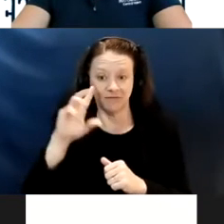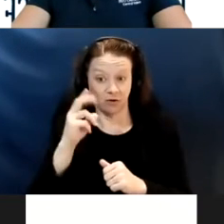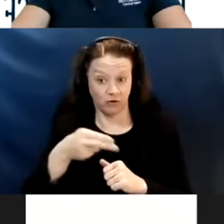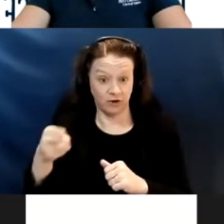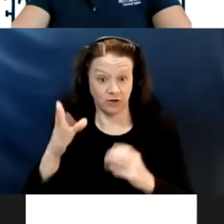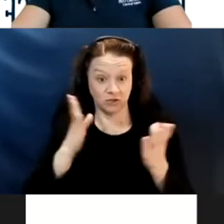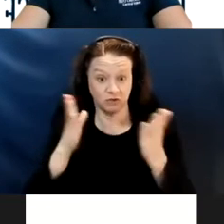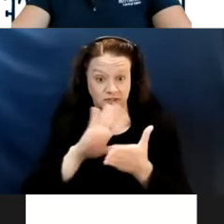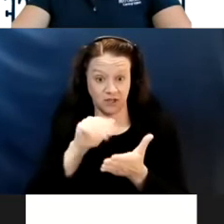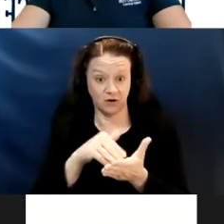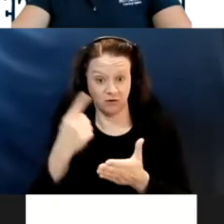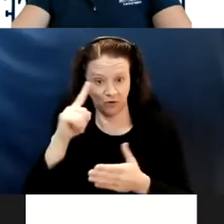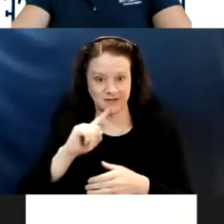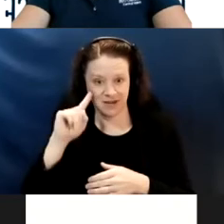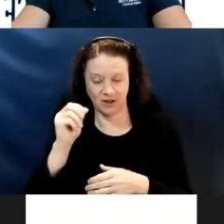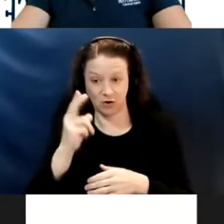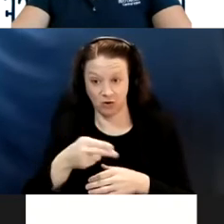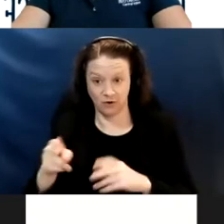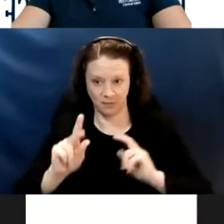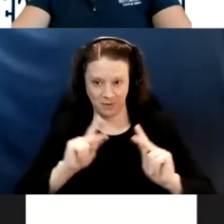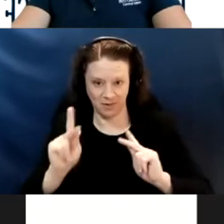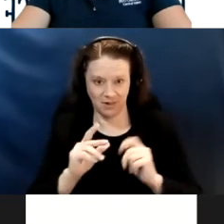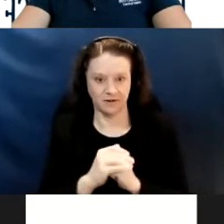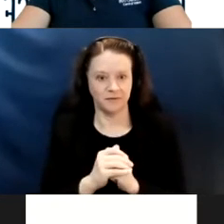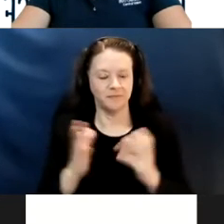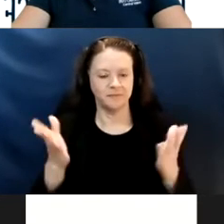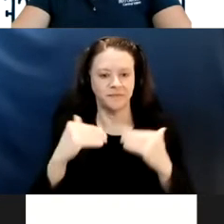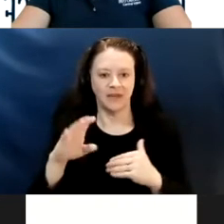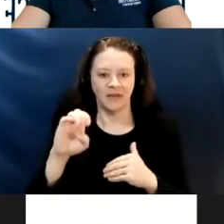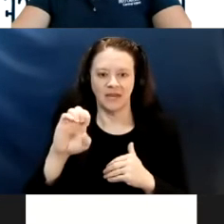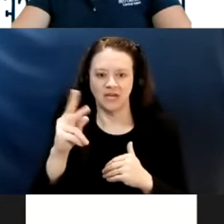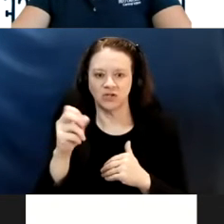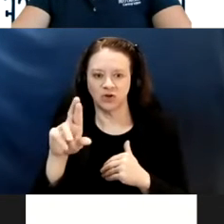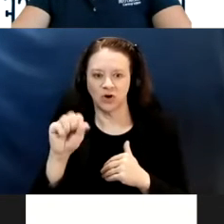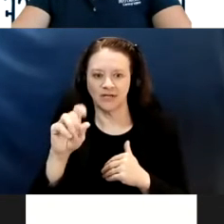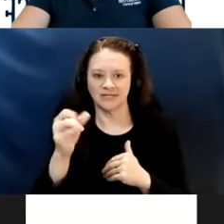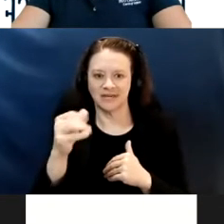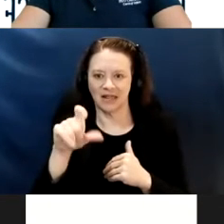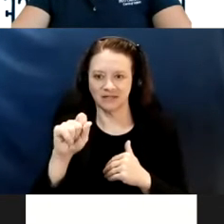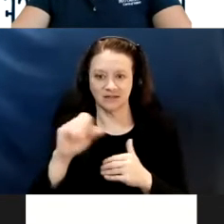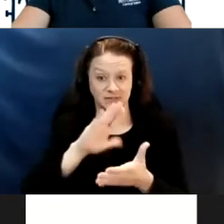and they are for deaf and hard of hearing. Easter Seals, Central California,